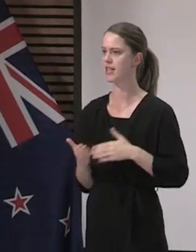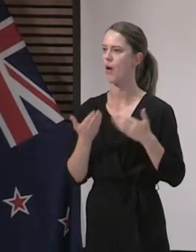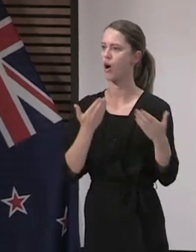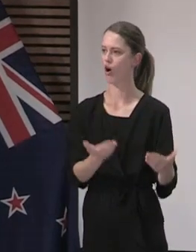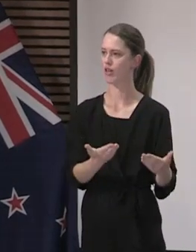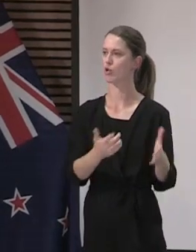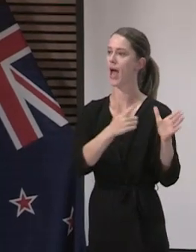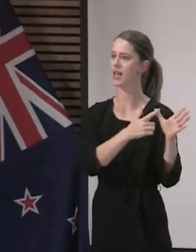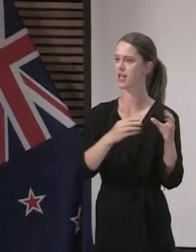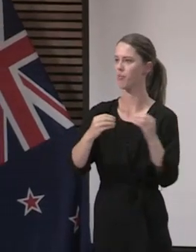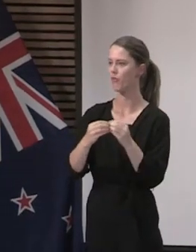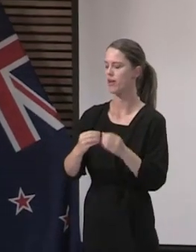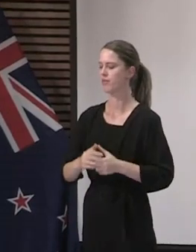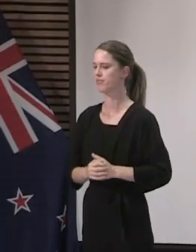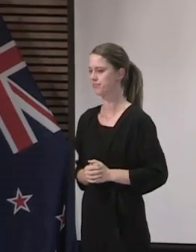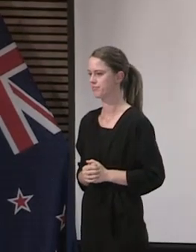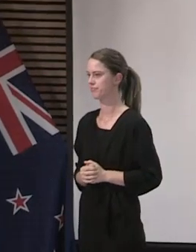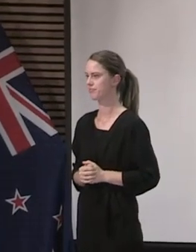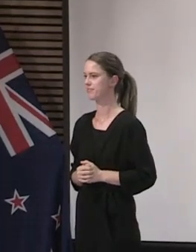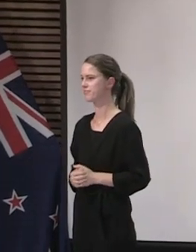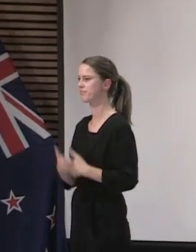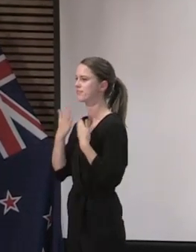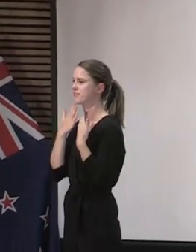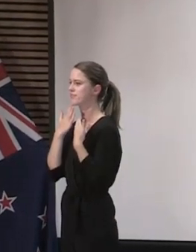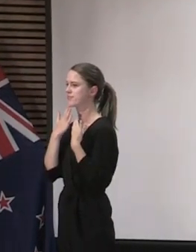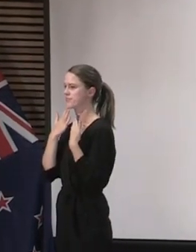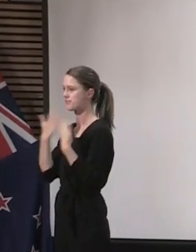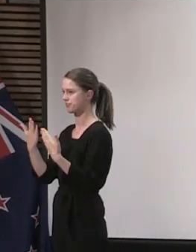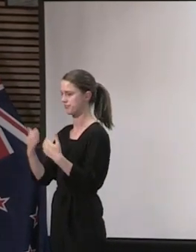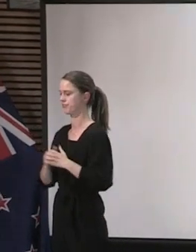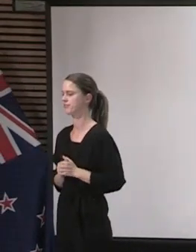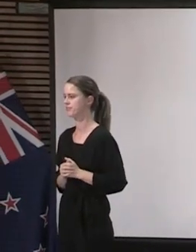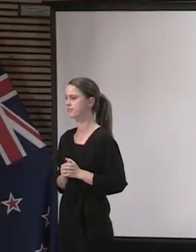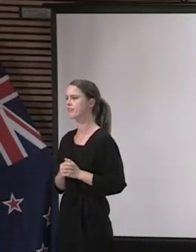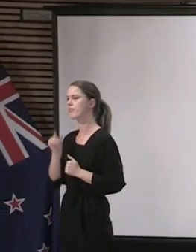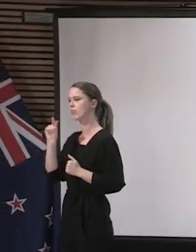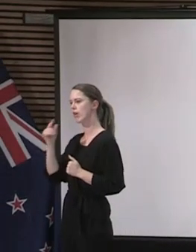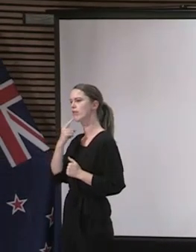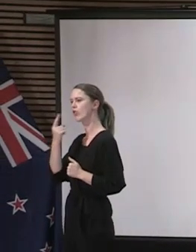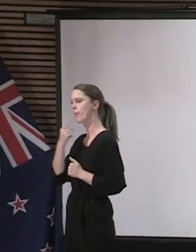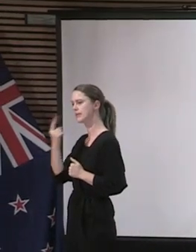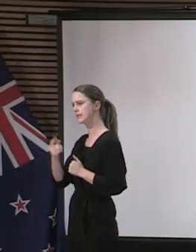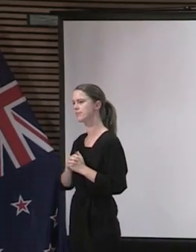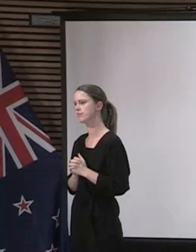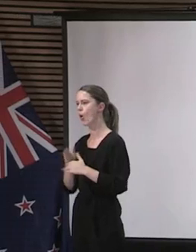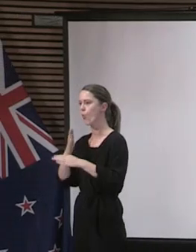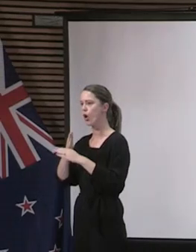finish what we started. I will now hand over to Dr Bloomberg.